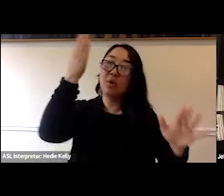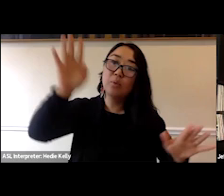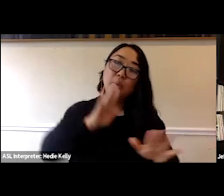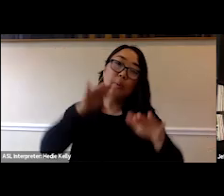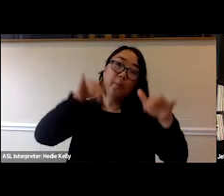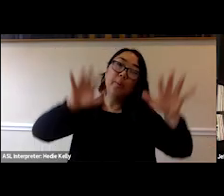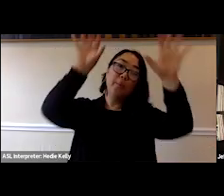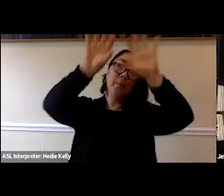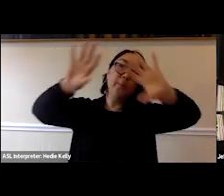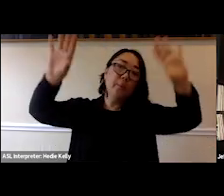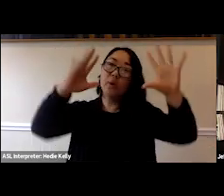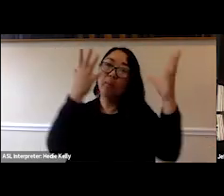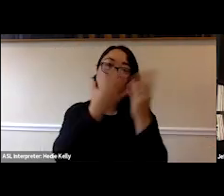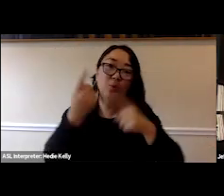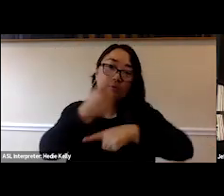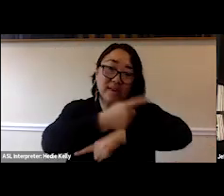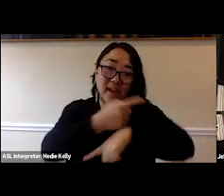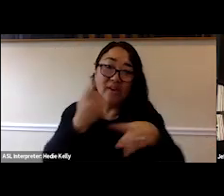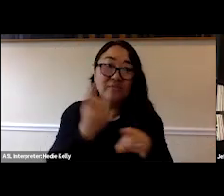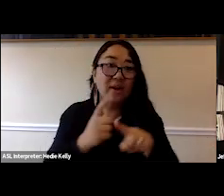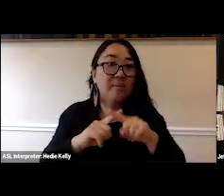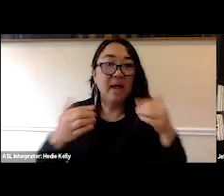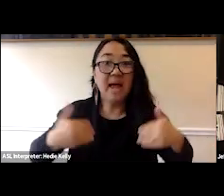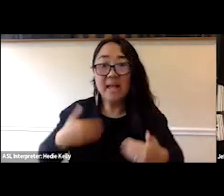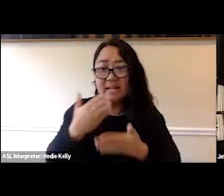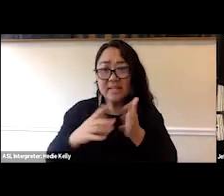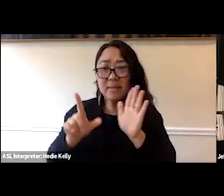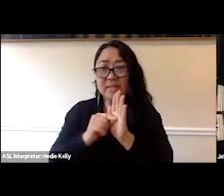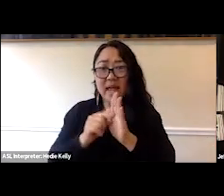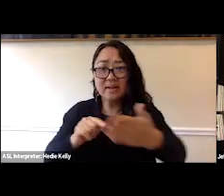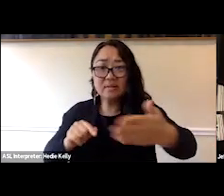looks like a really nice day and it has some text over top of it in white that I